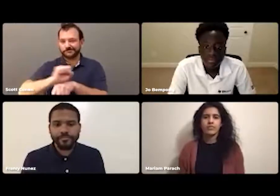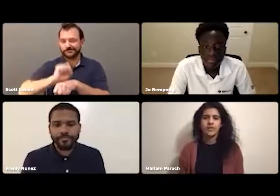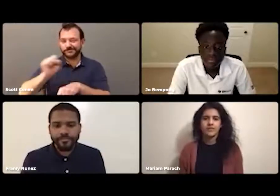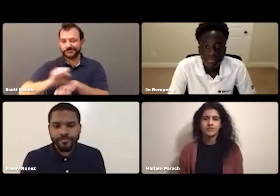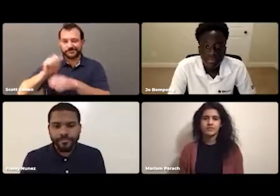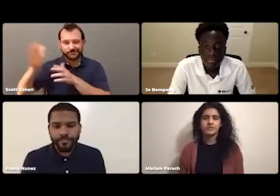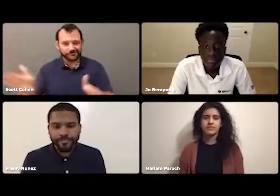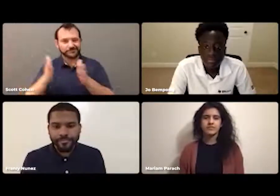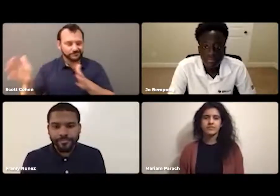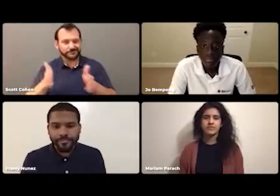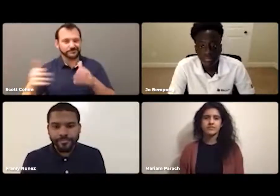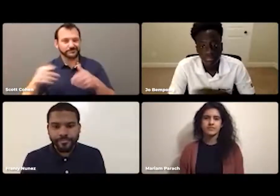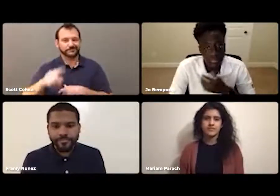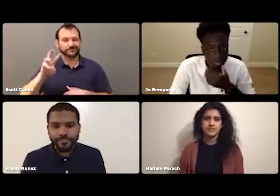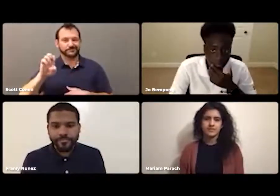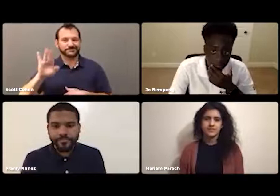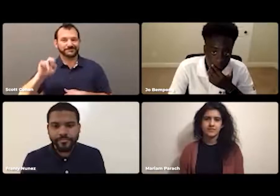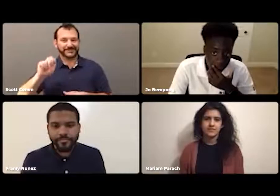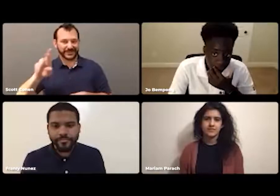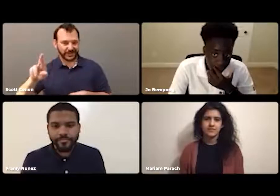That's CSD Learns' support team.